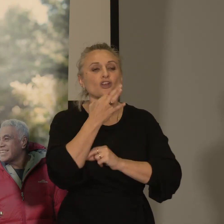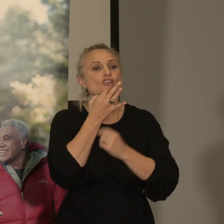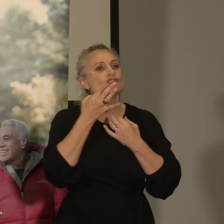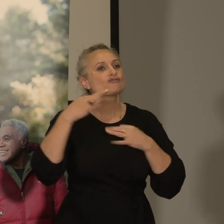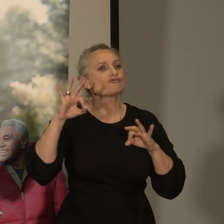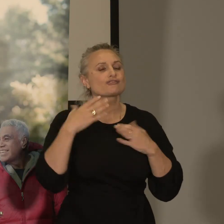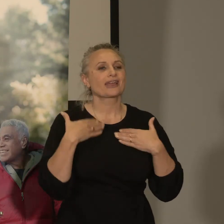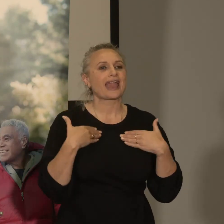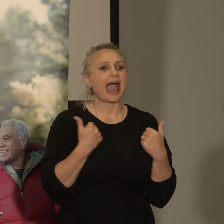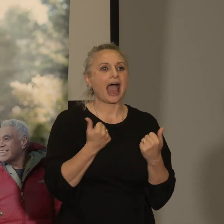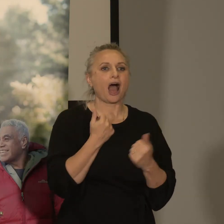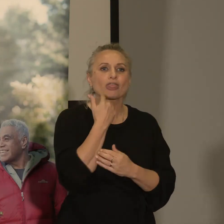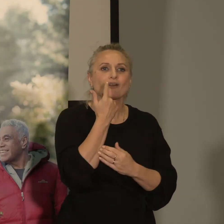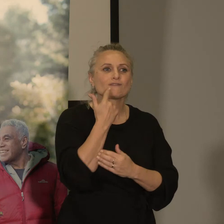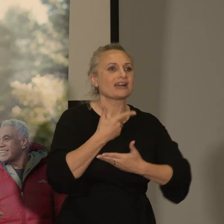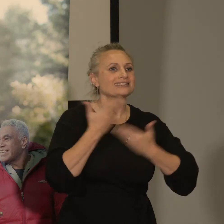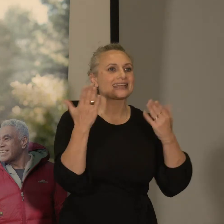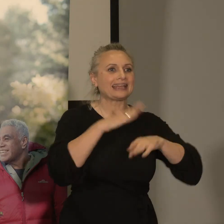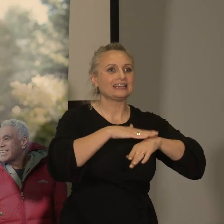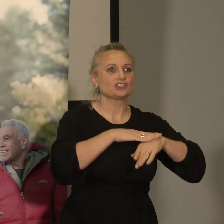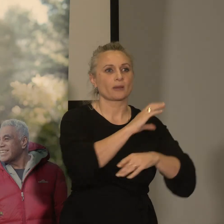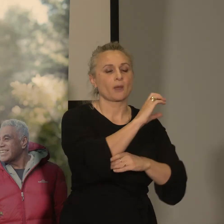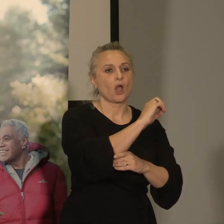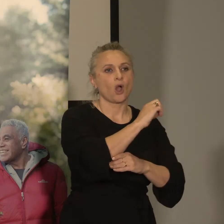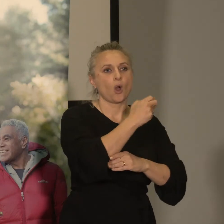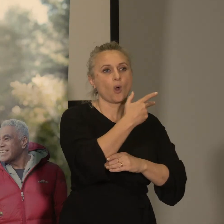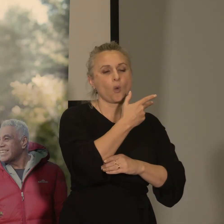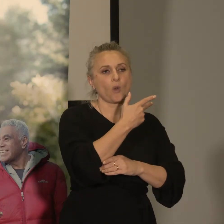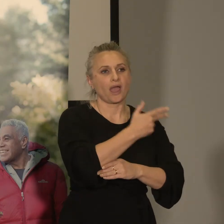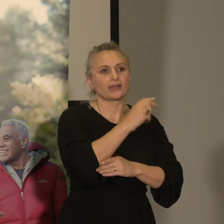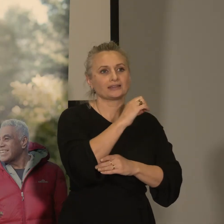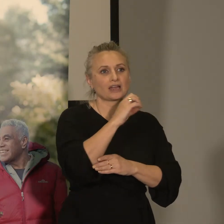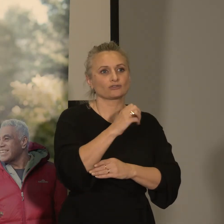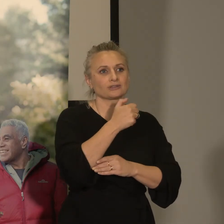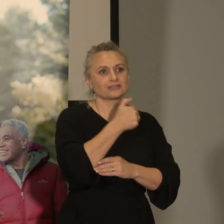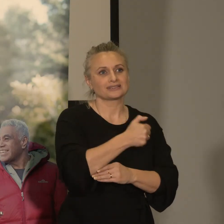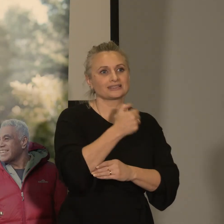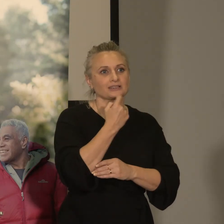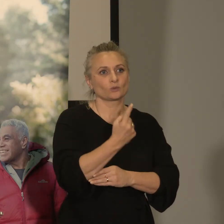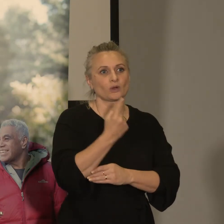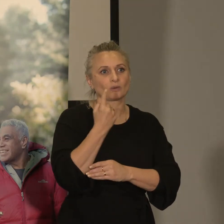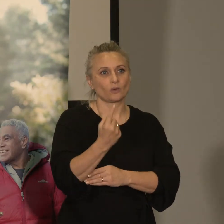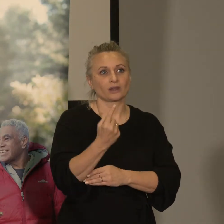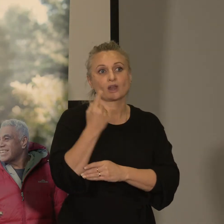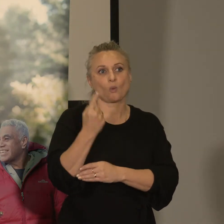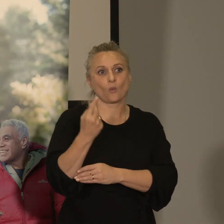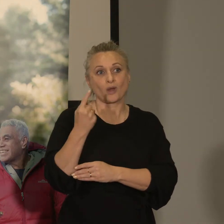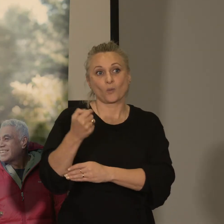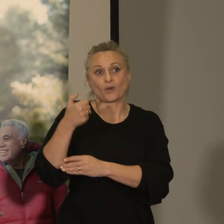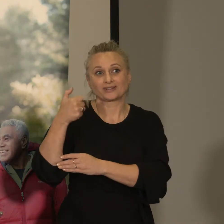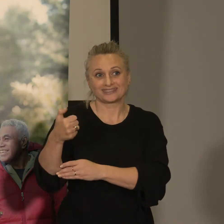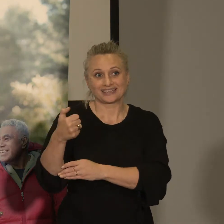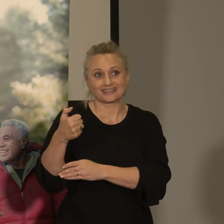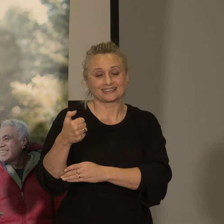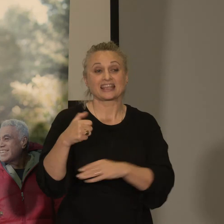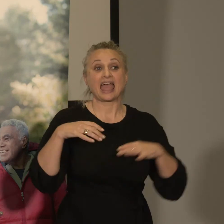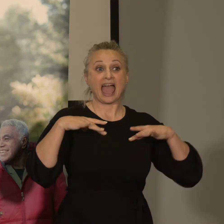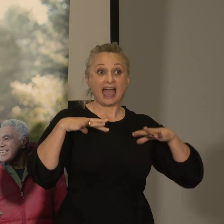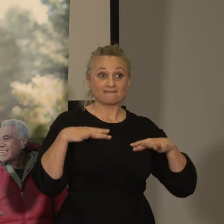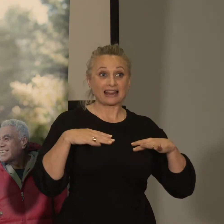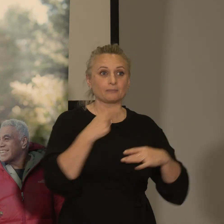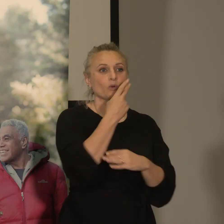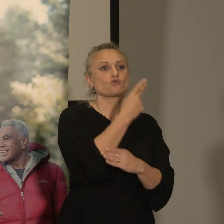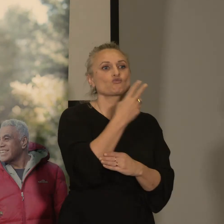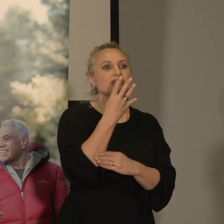of the day or night by calling